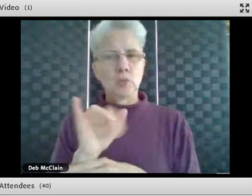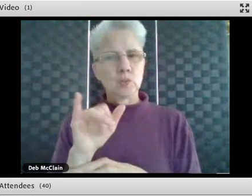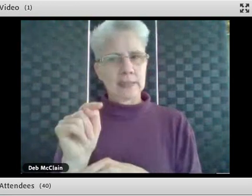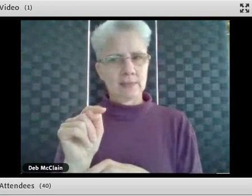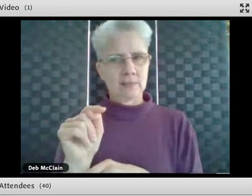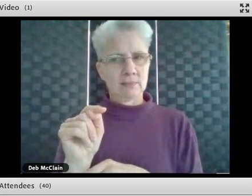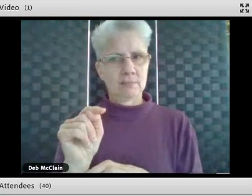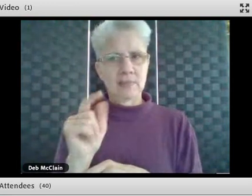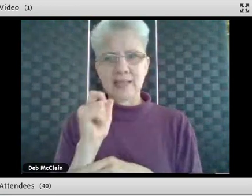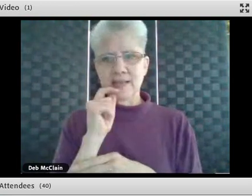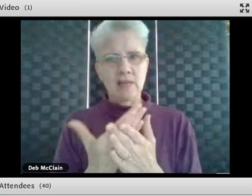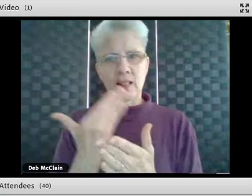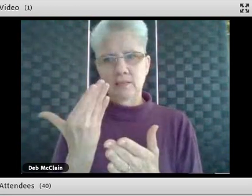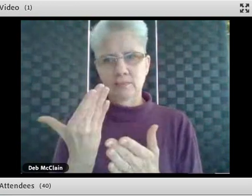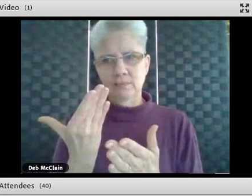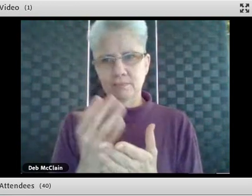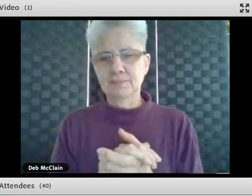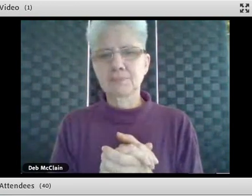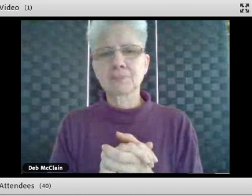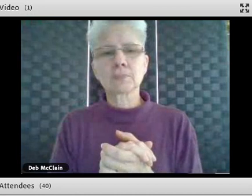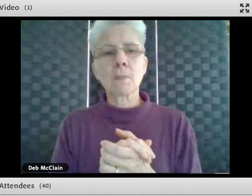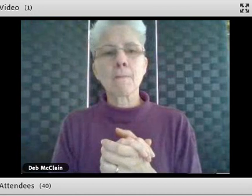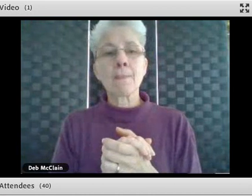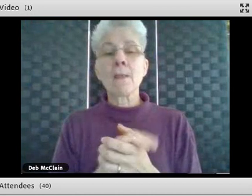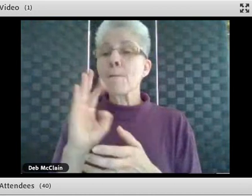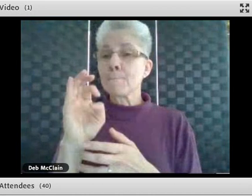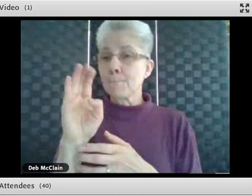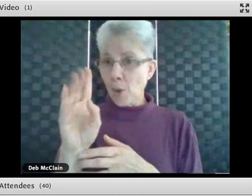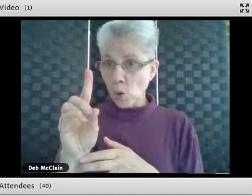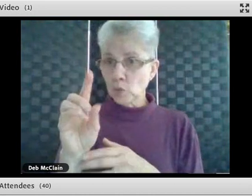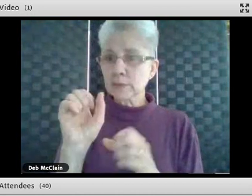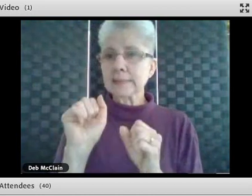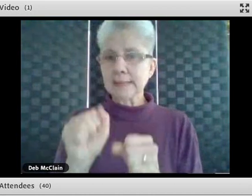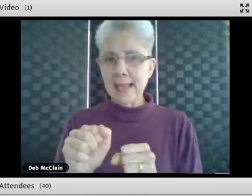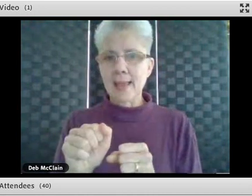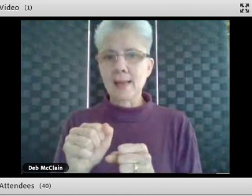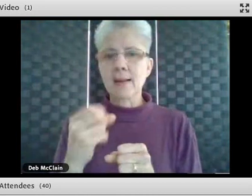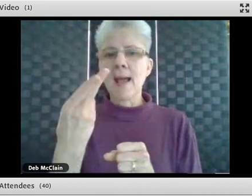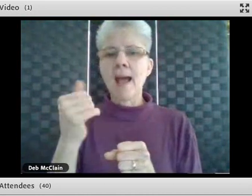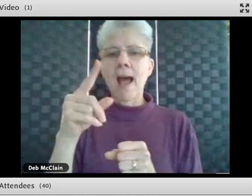It's not valid. And then, the hyperlinked headings and subheadings,